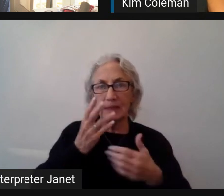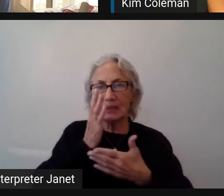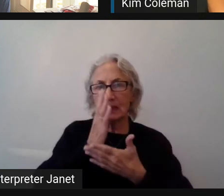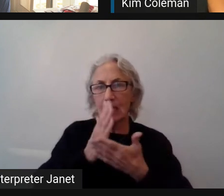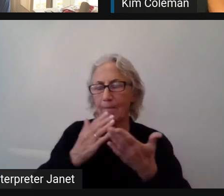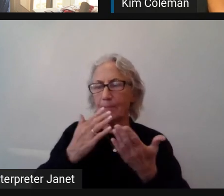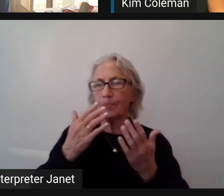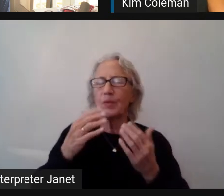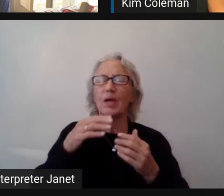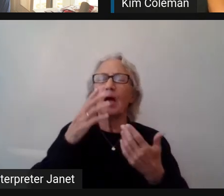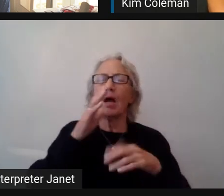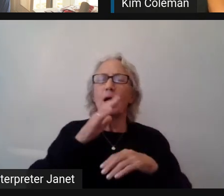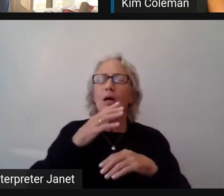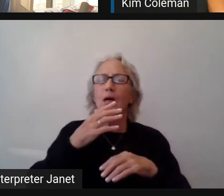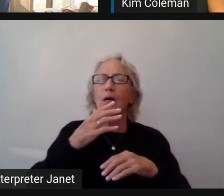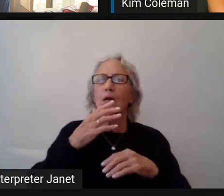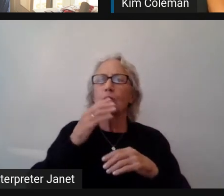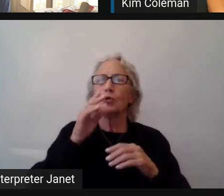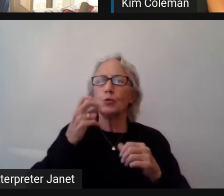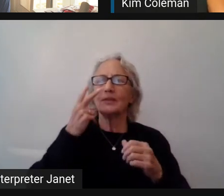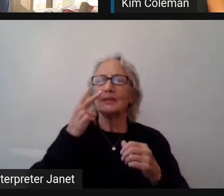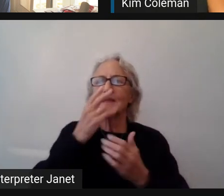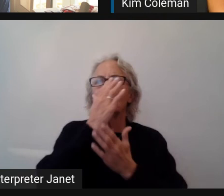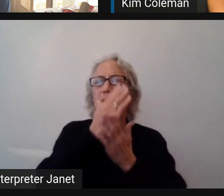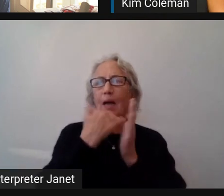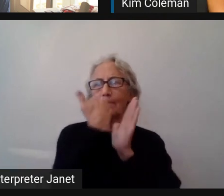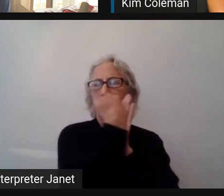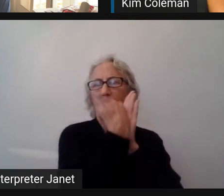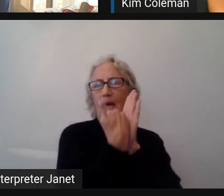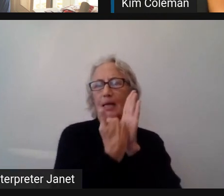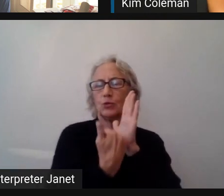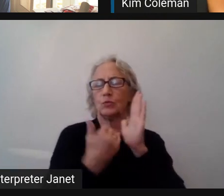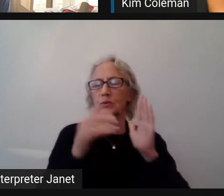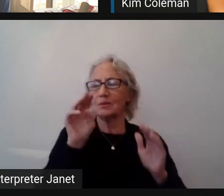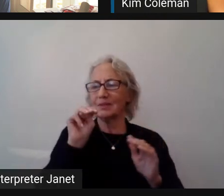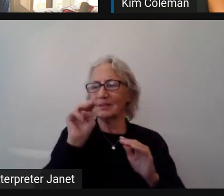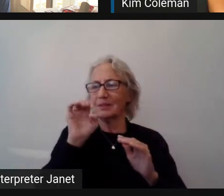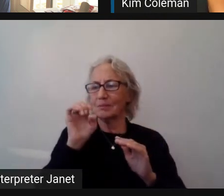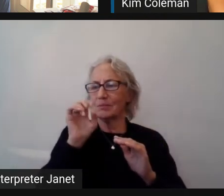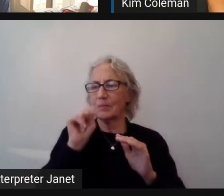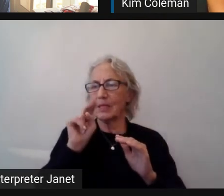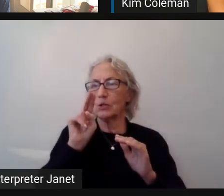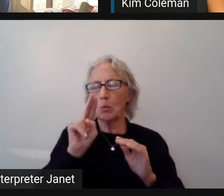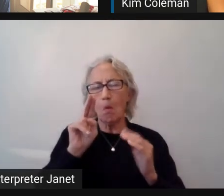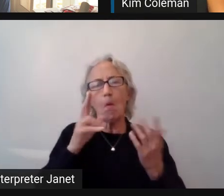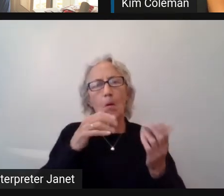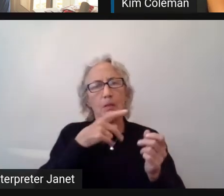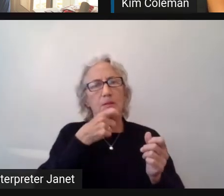and one of them is the forum, where you can request help or search for help.